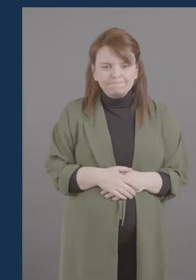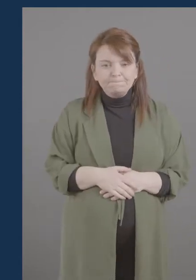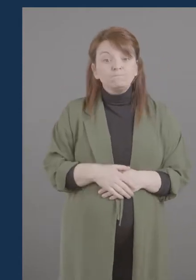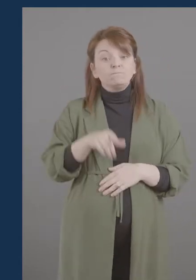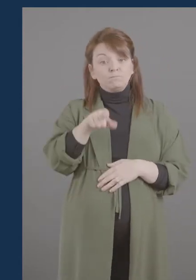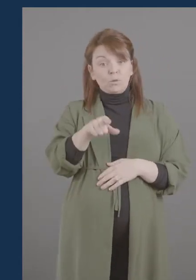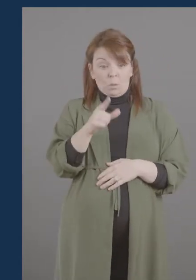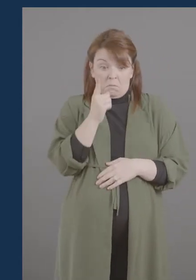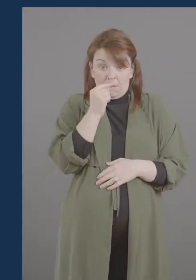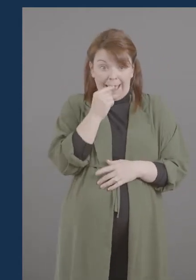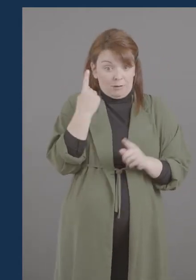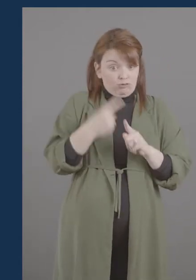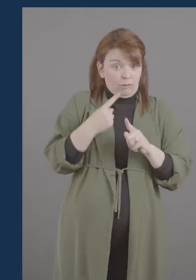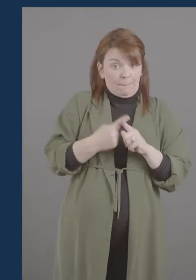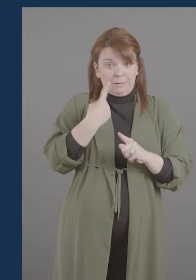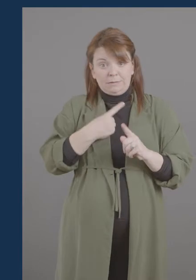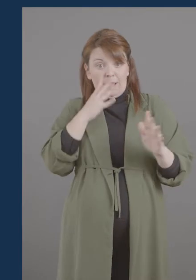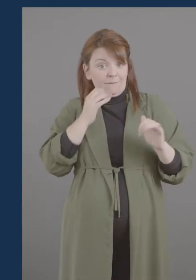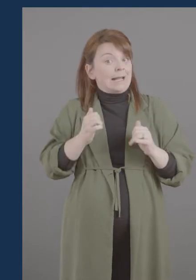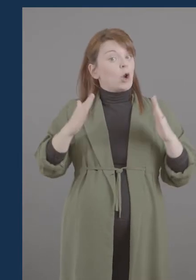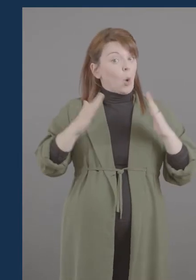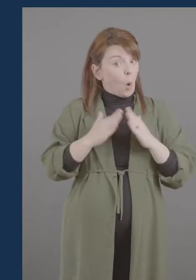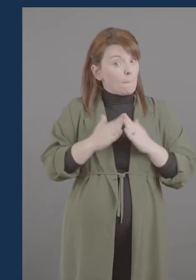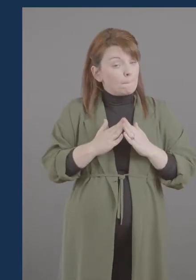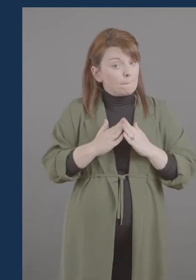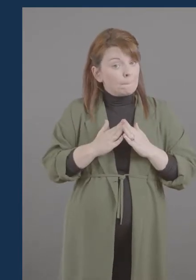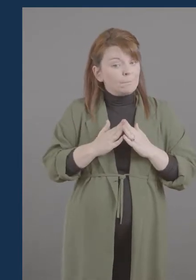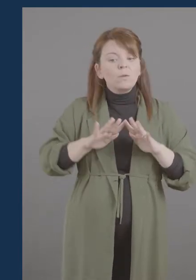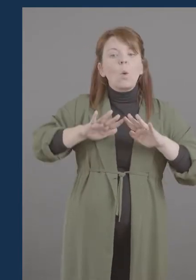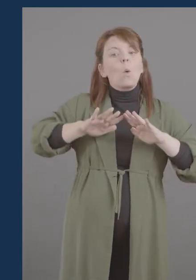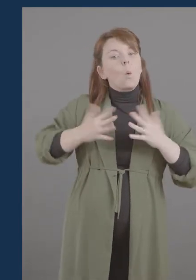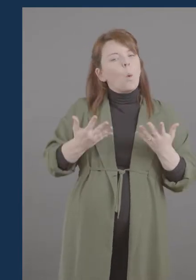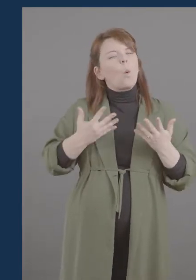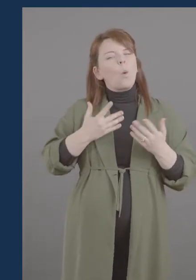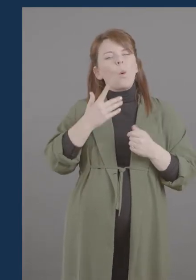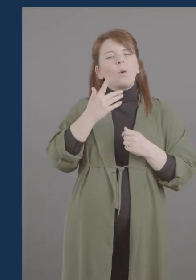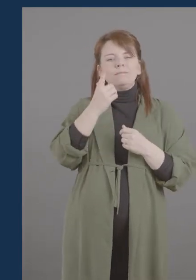You can do a rapid self-test at home or have an observed rapid test at a community testing site.